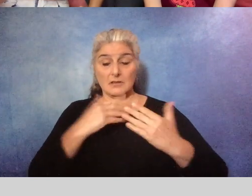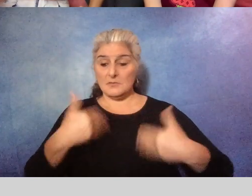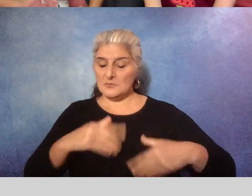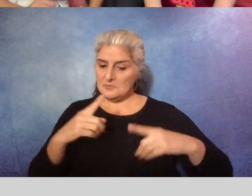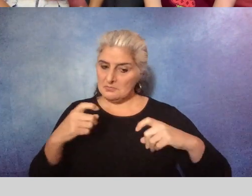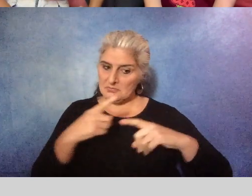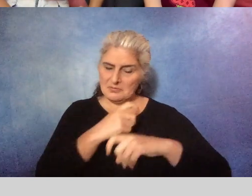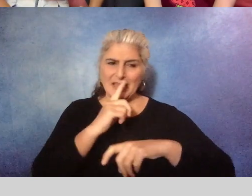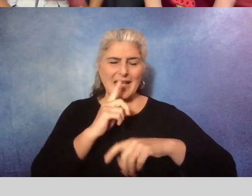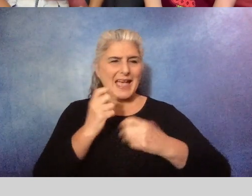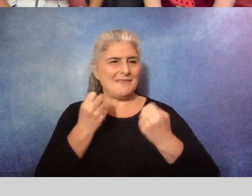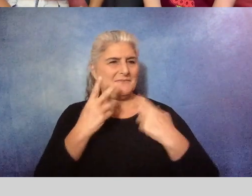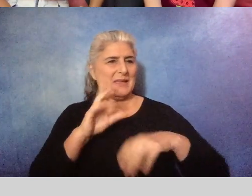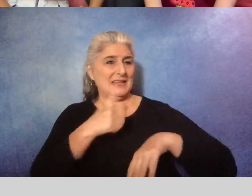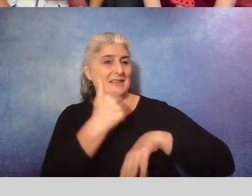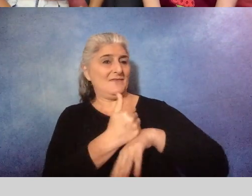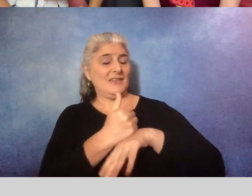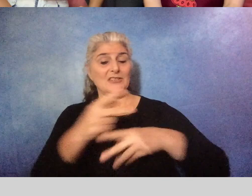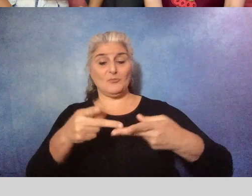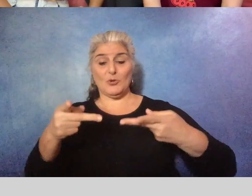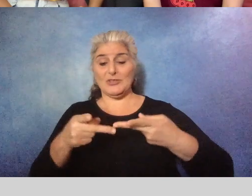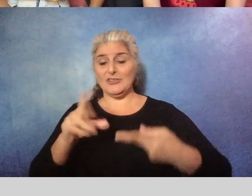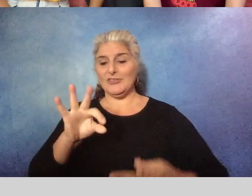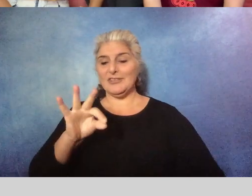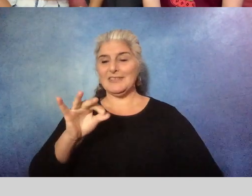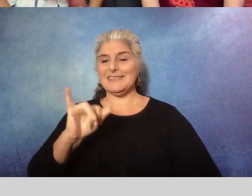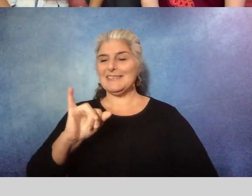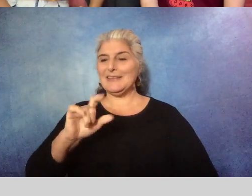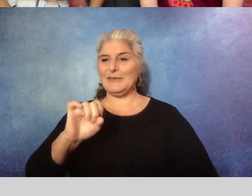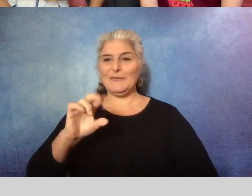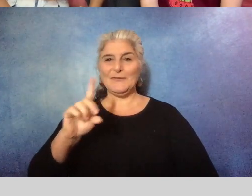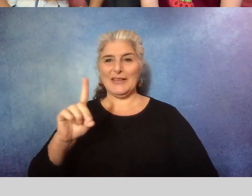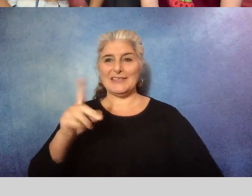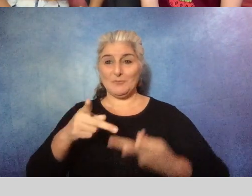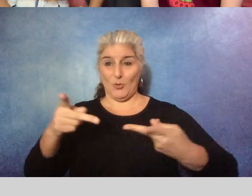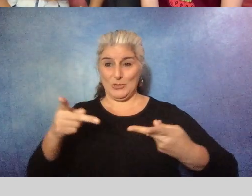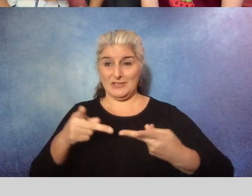of fixed positions and really edge cases